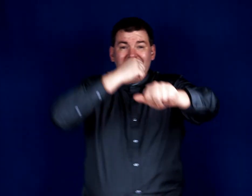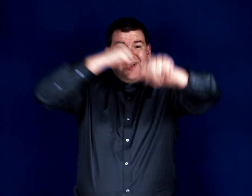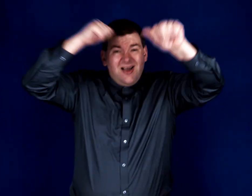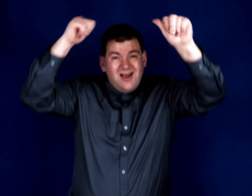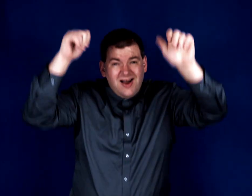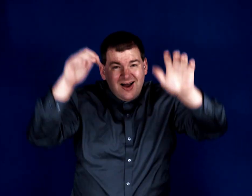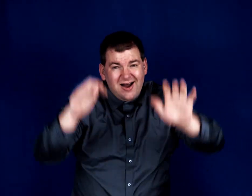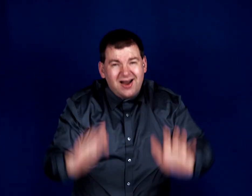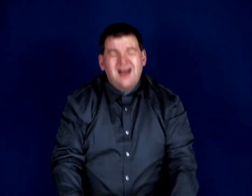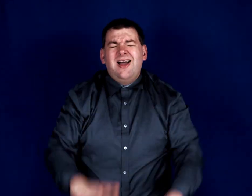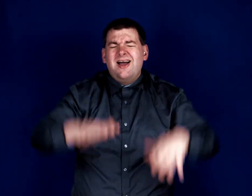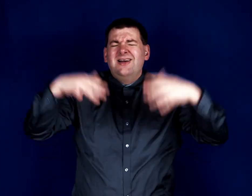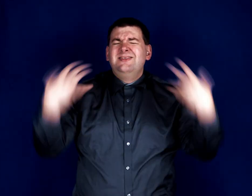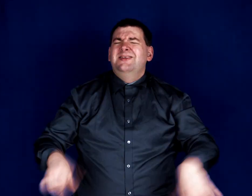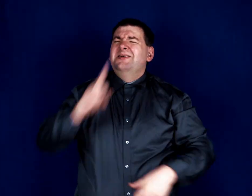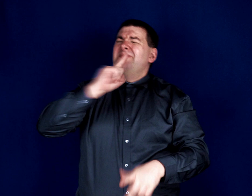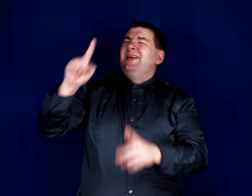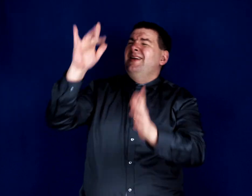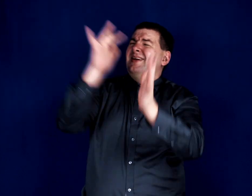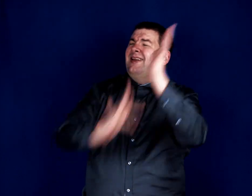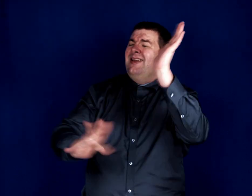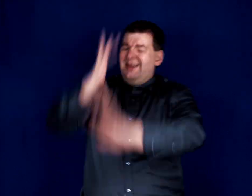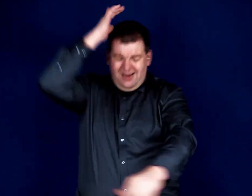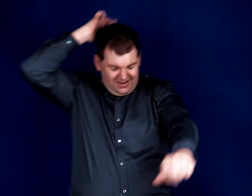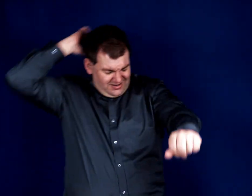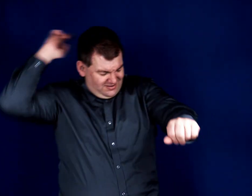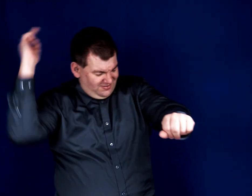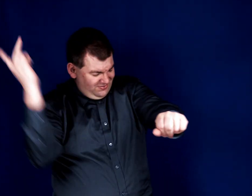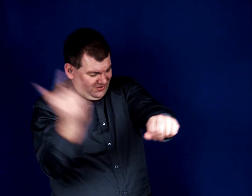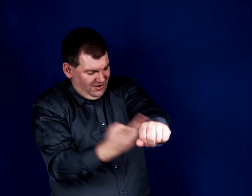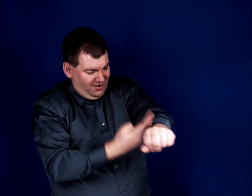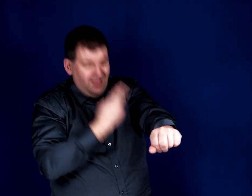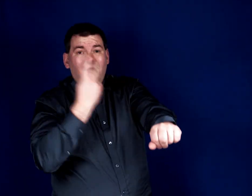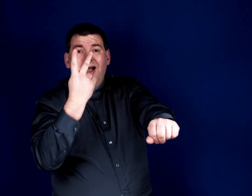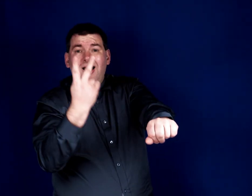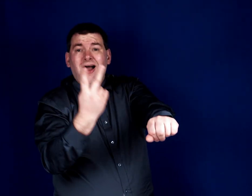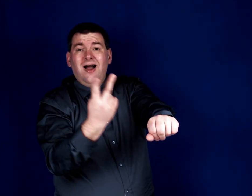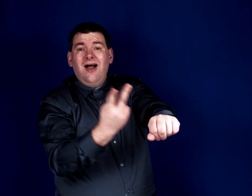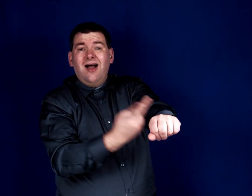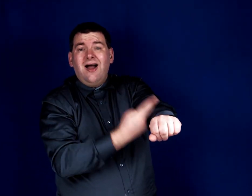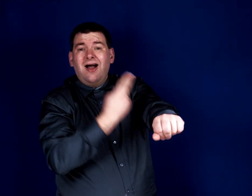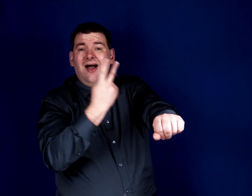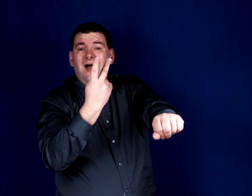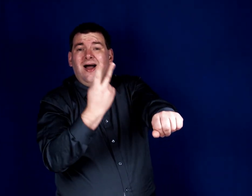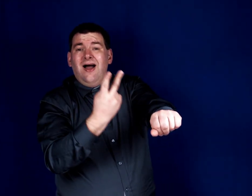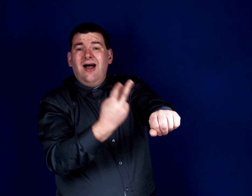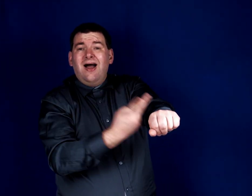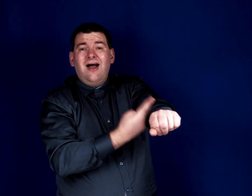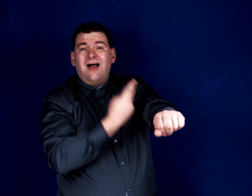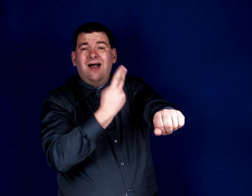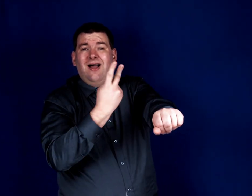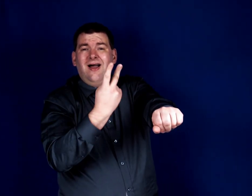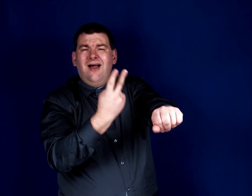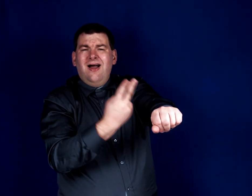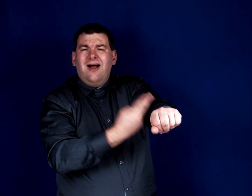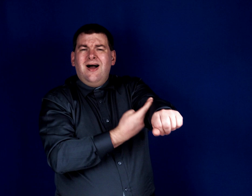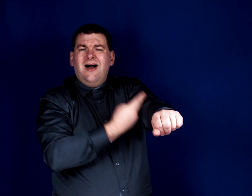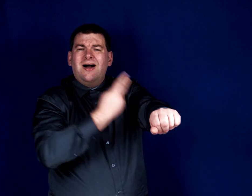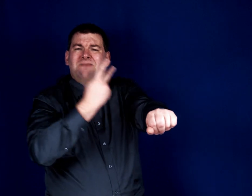Blessed be the Lamb.